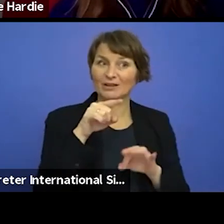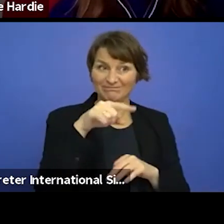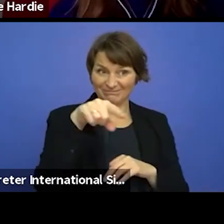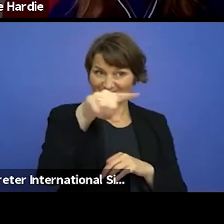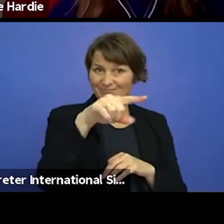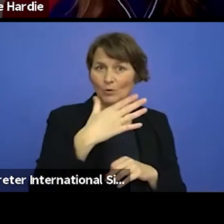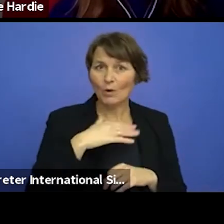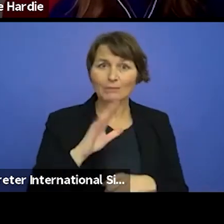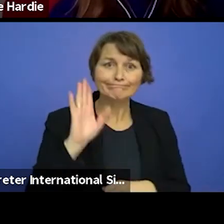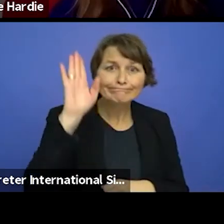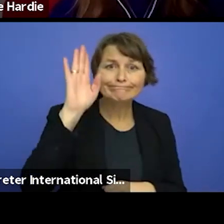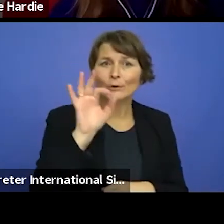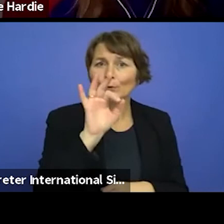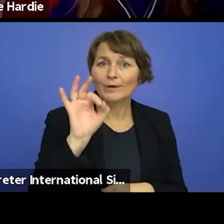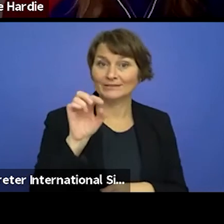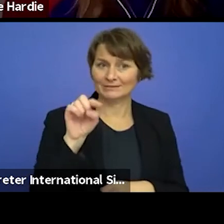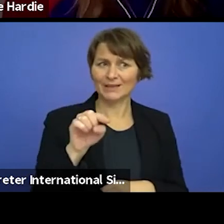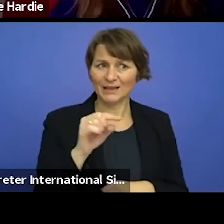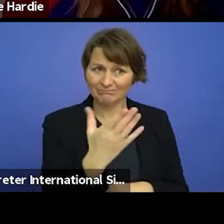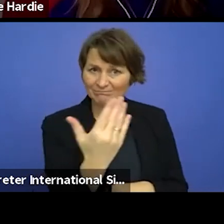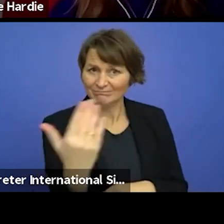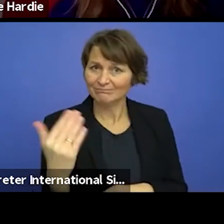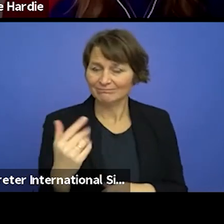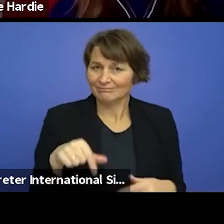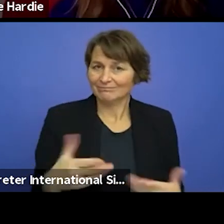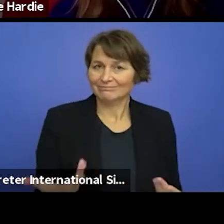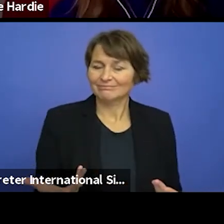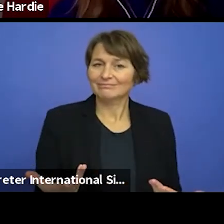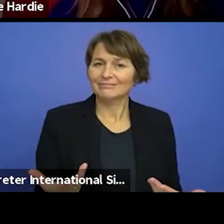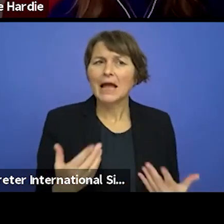you know in this concern because it's so like that is interesting for me because then I